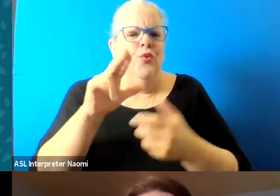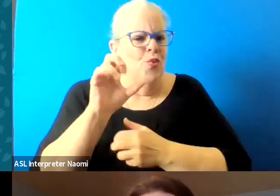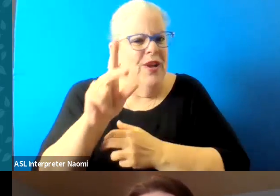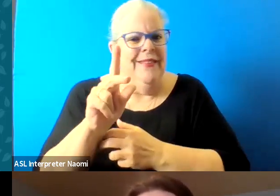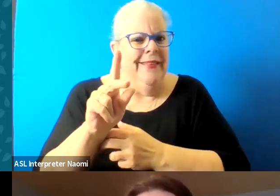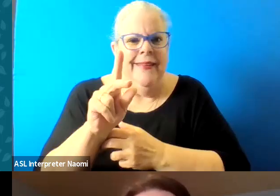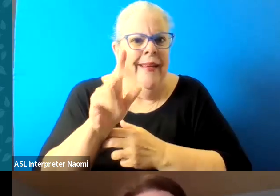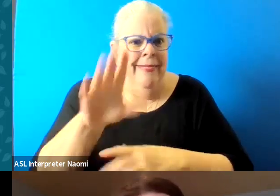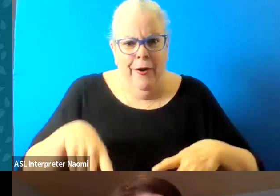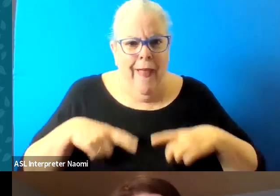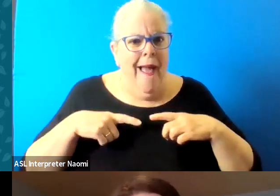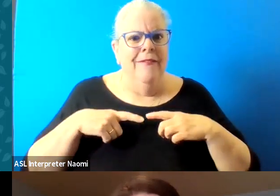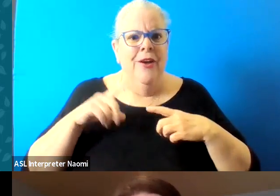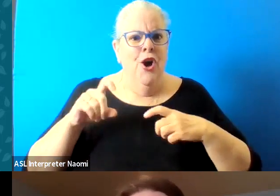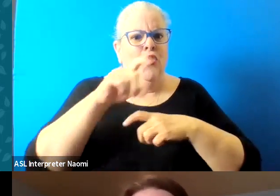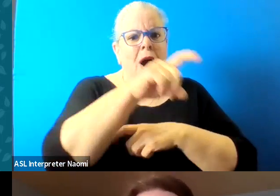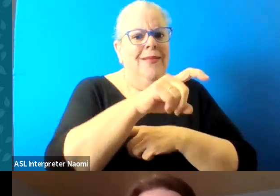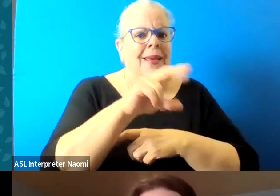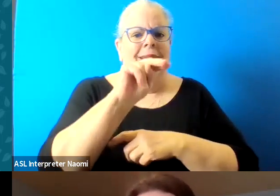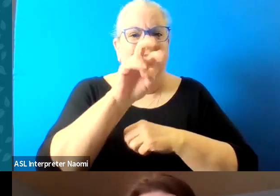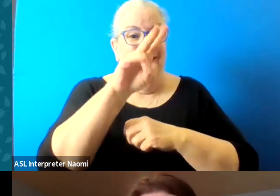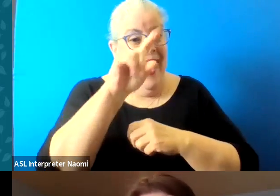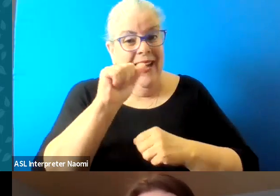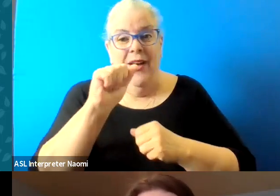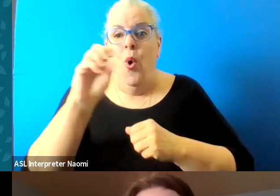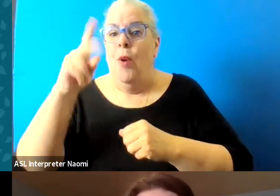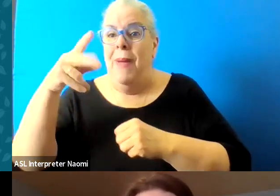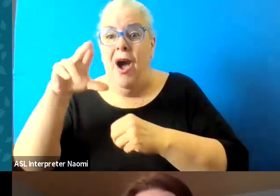or Nevada to try and get to the bus stop. Let alone anyone who is, you know,